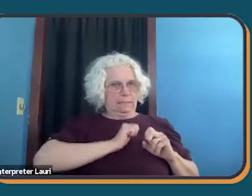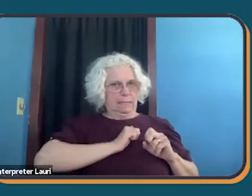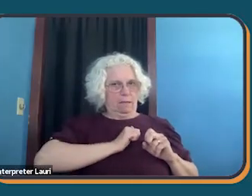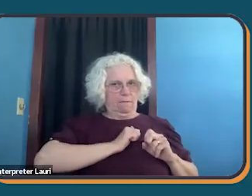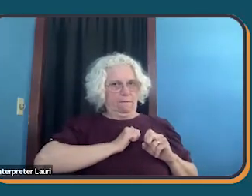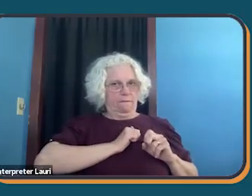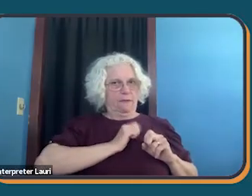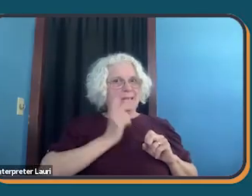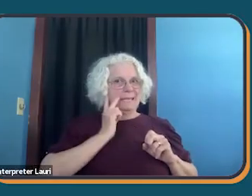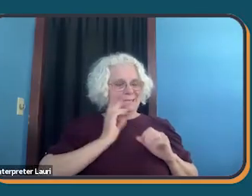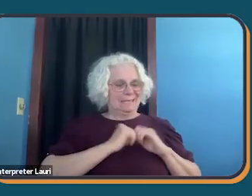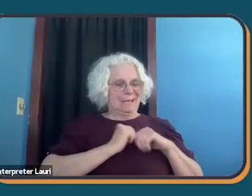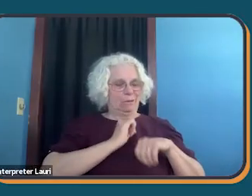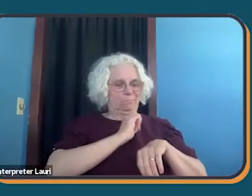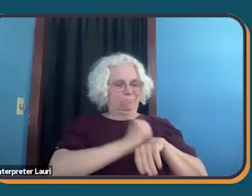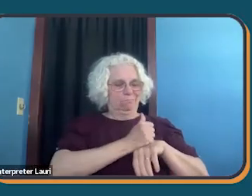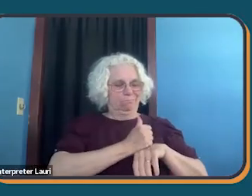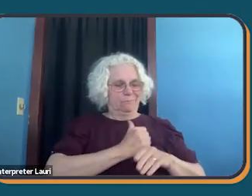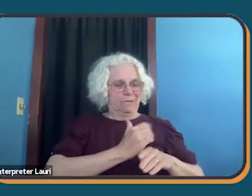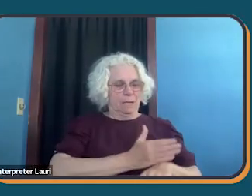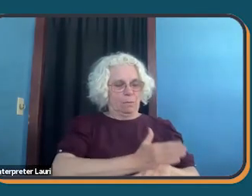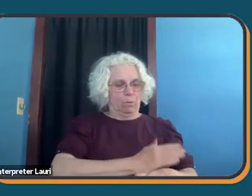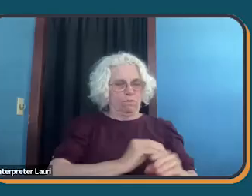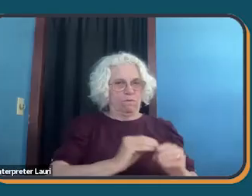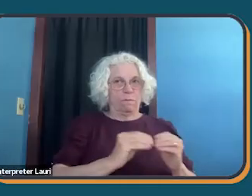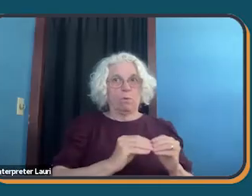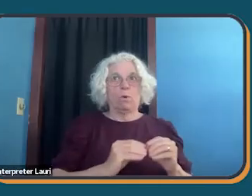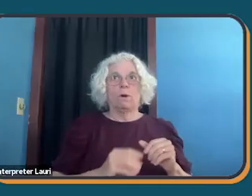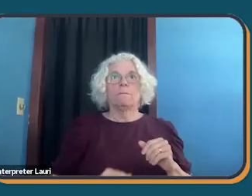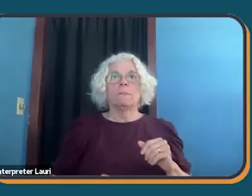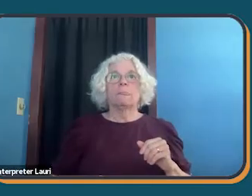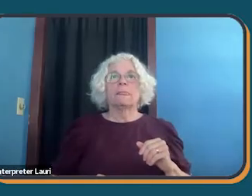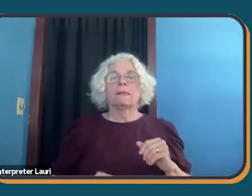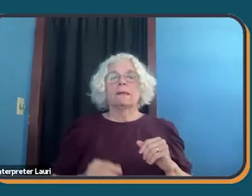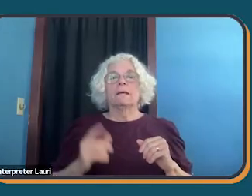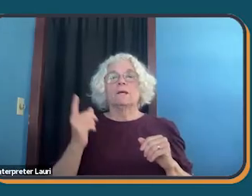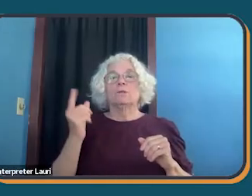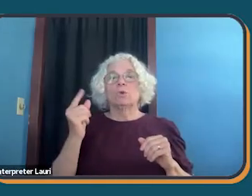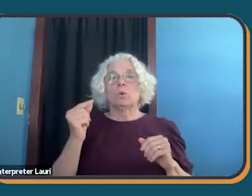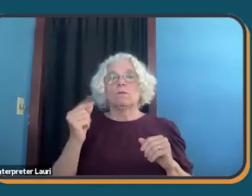Communication challenges can be another hurdle and so to help with that we've curated